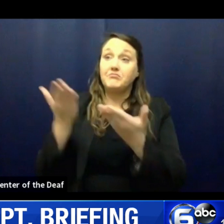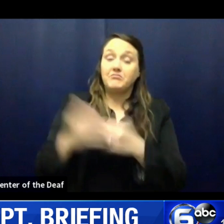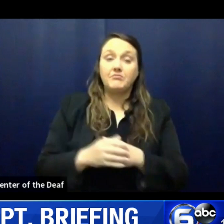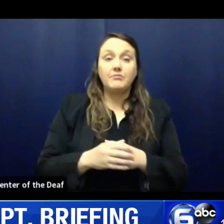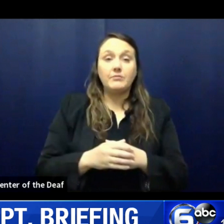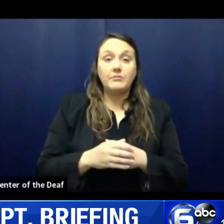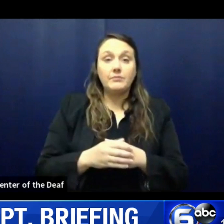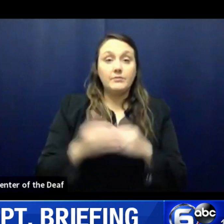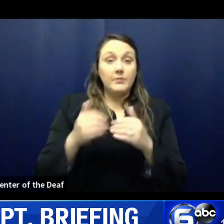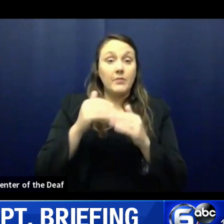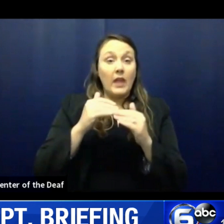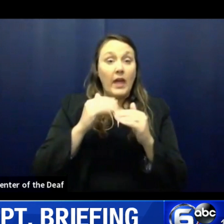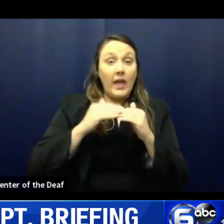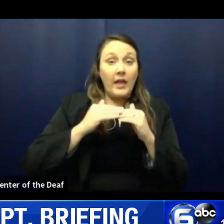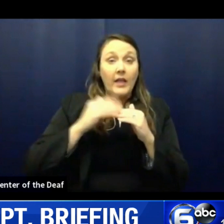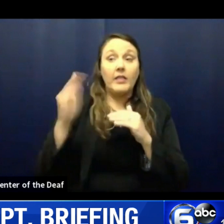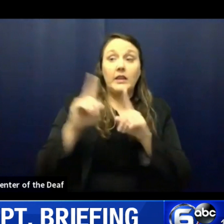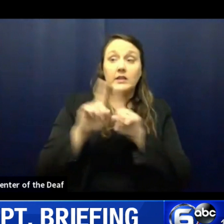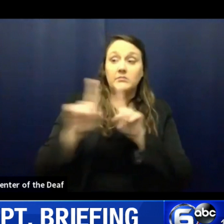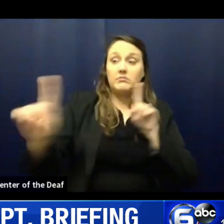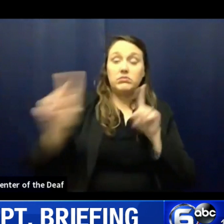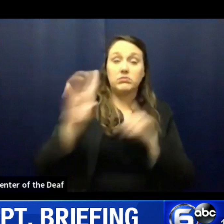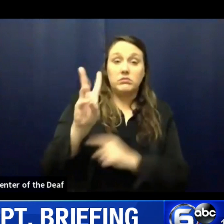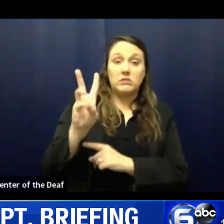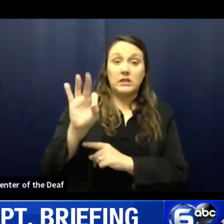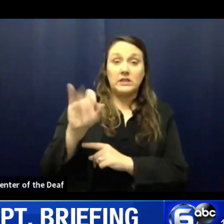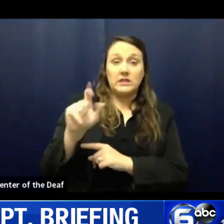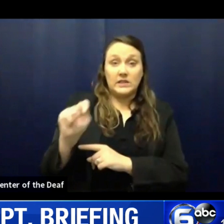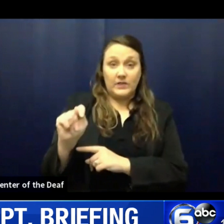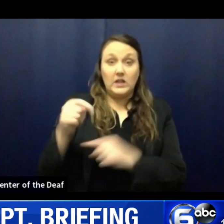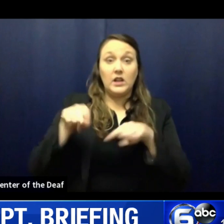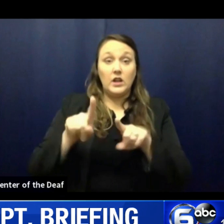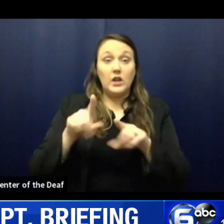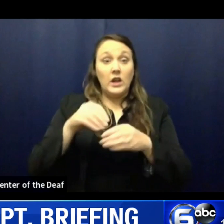HOME. YOU CAN CONSIDER HAVING MASKS TO OFFER FOLKS IF THEY HAVE